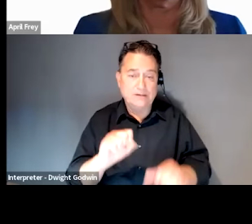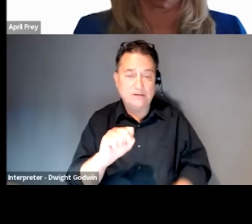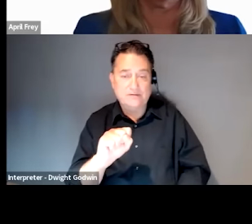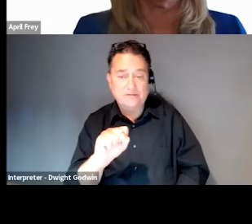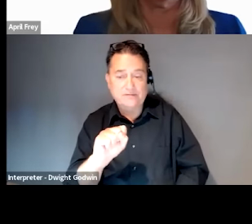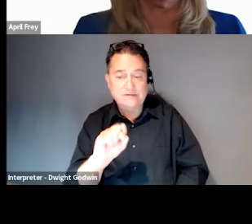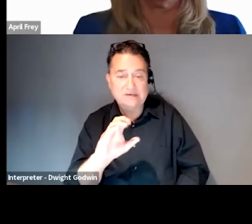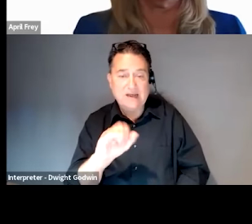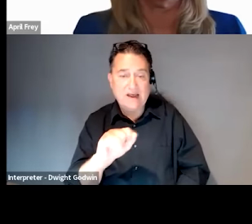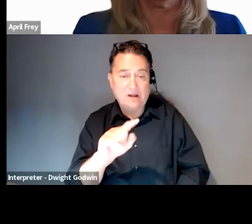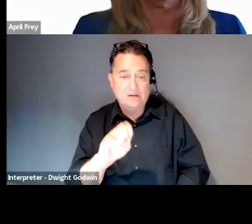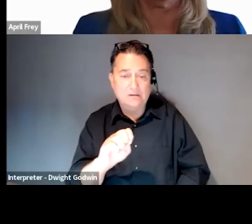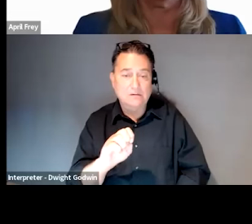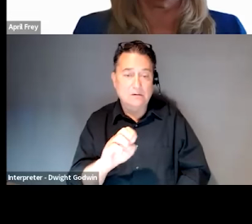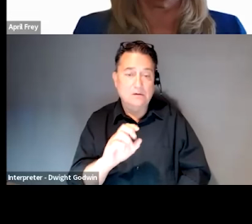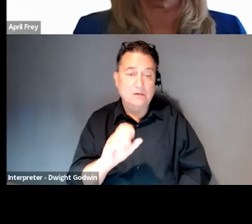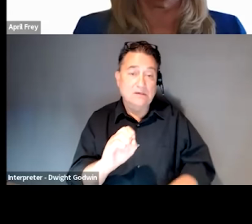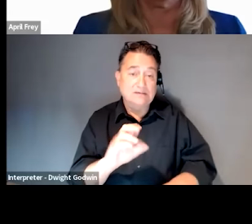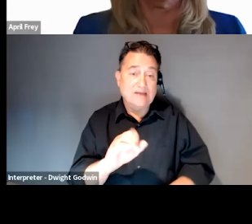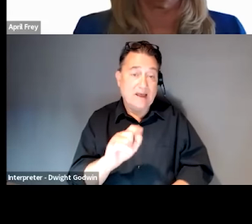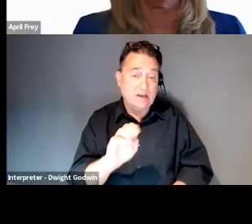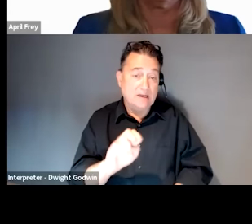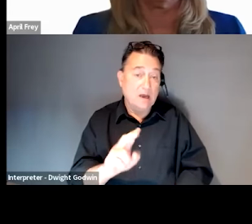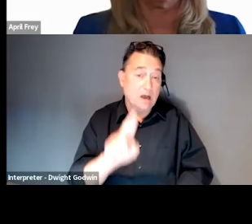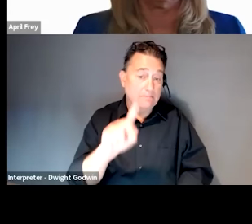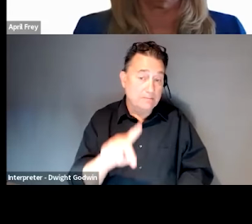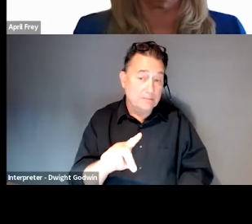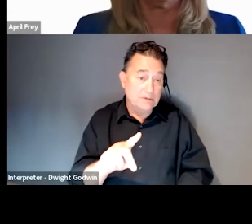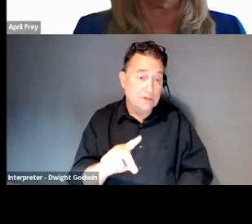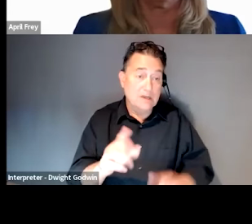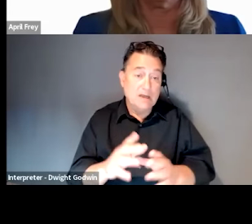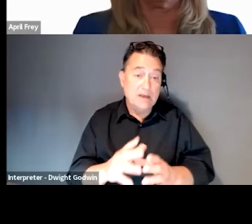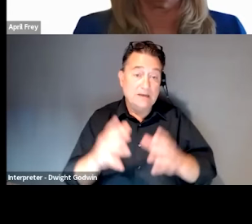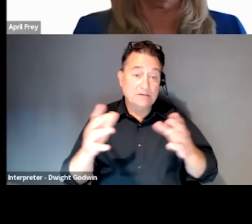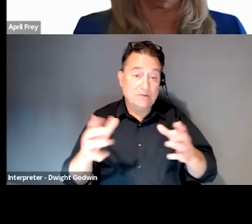We'll talk about scaling up, which is expanding access to the family treatment court,